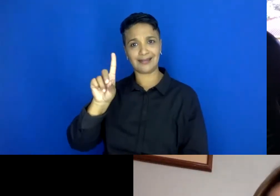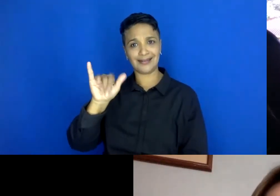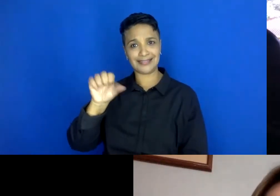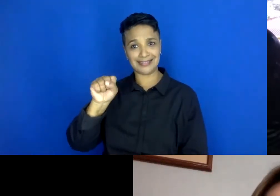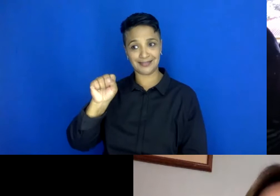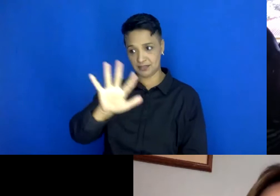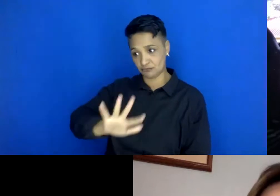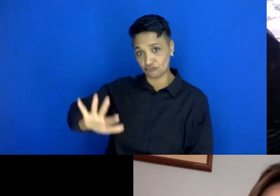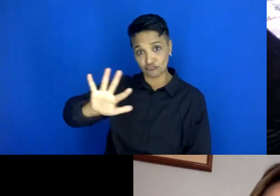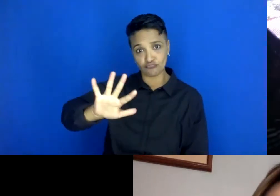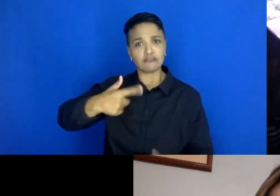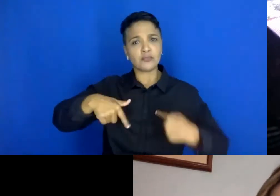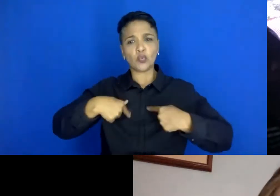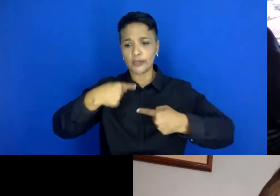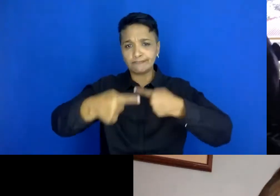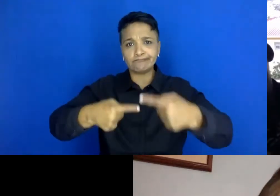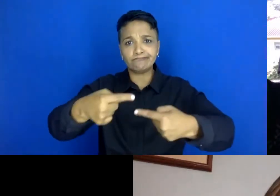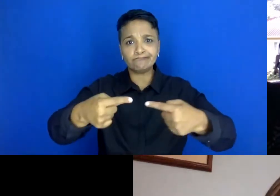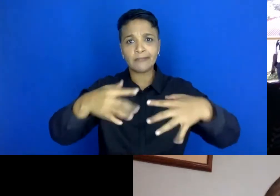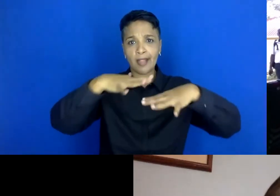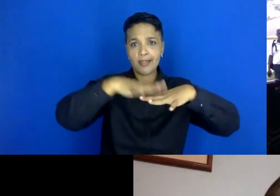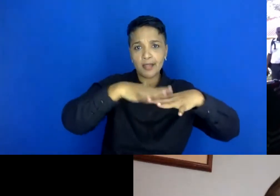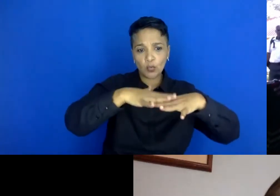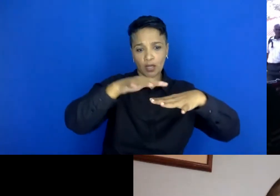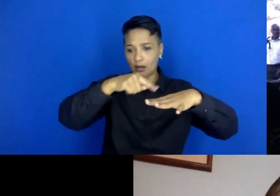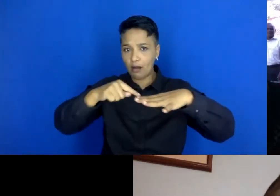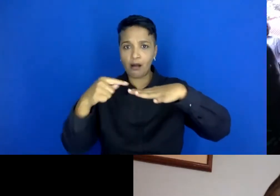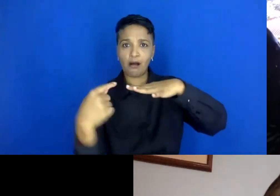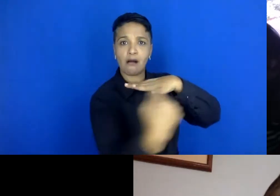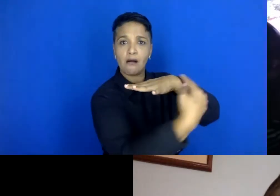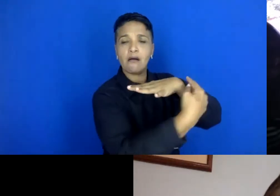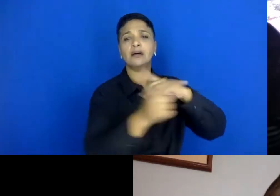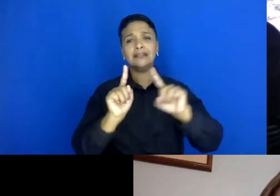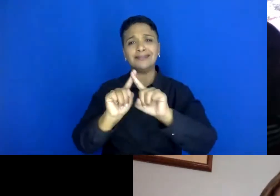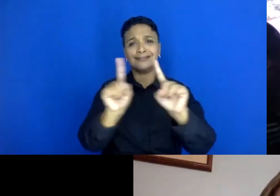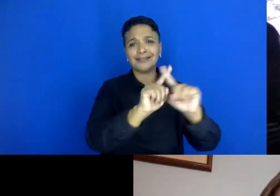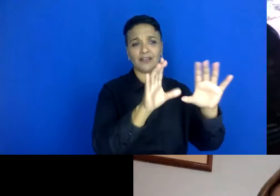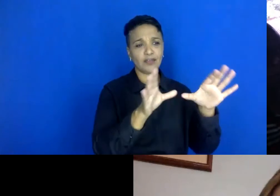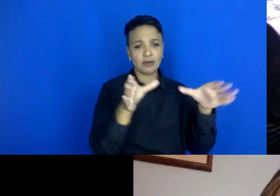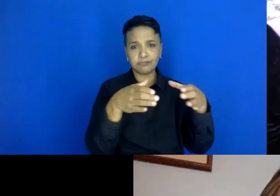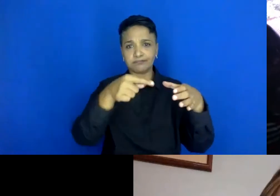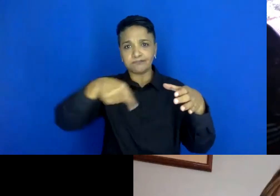the organizations member organizations and either in latin america in the caribbean